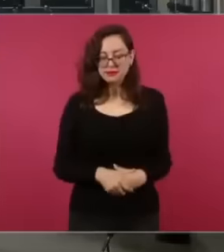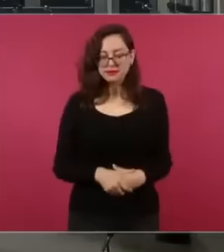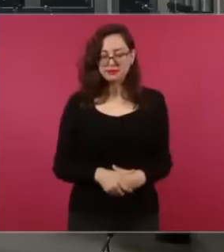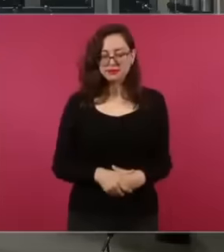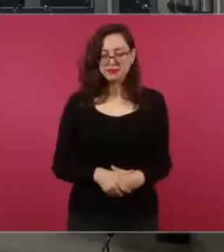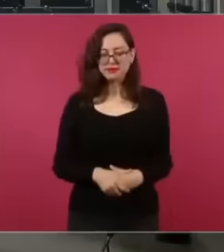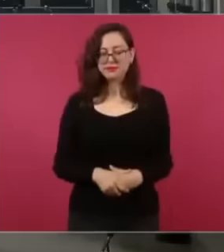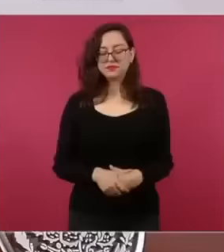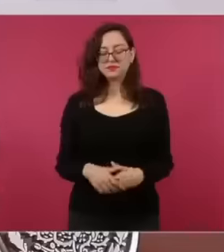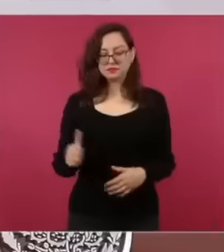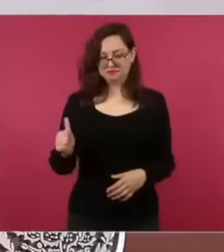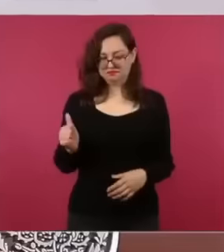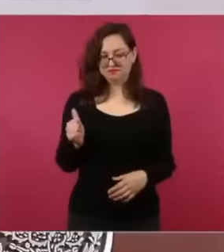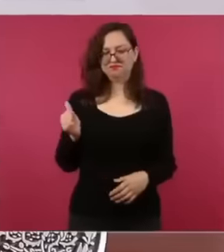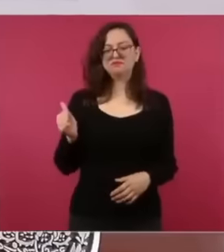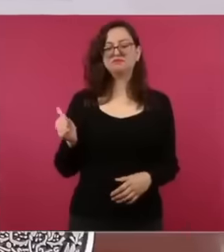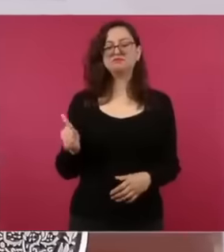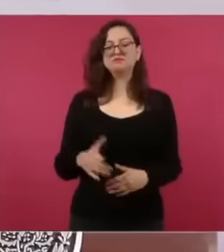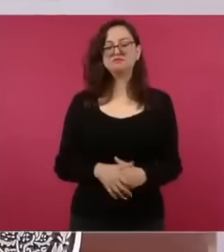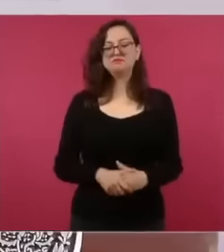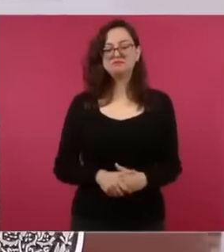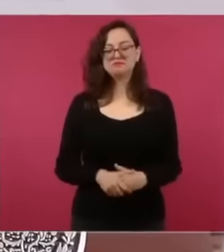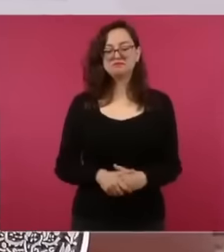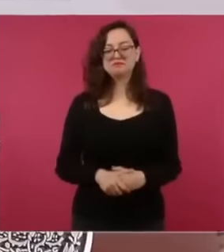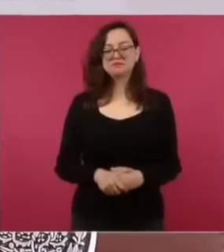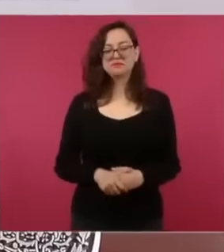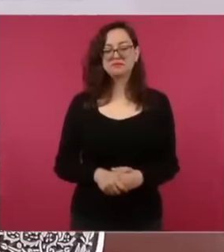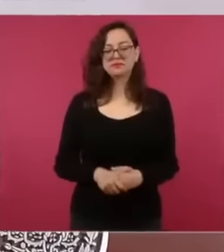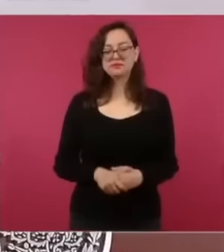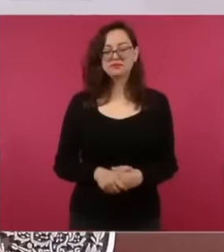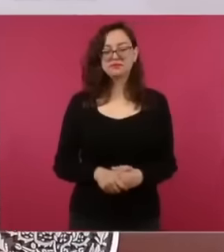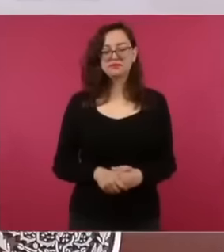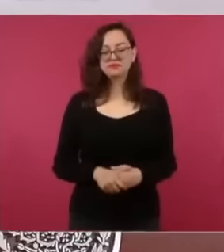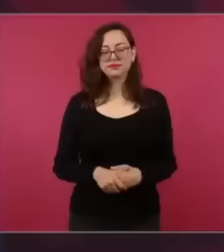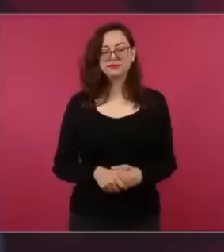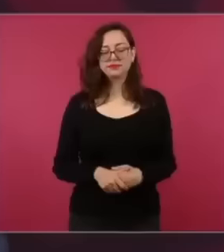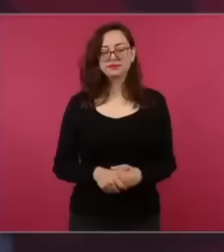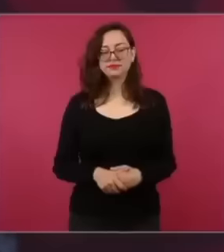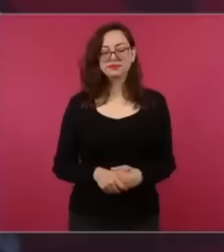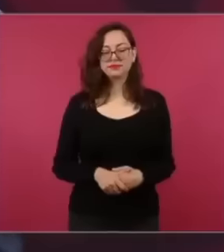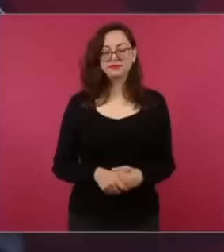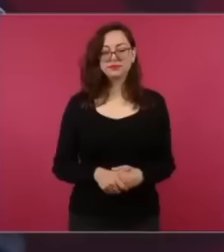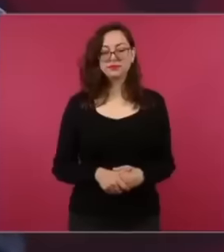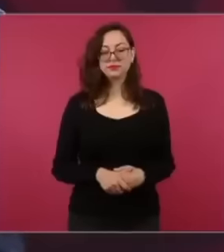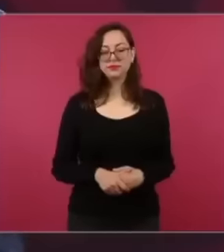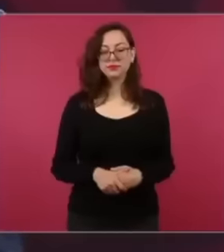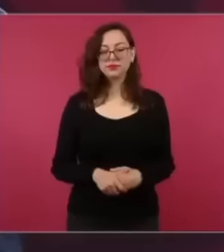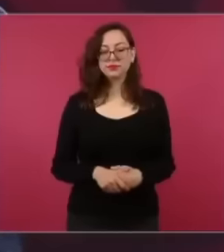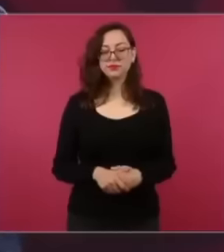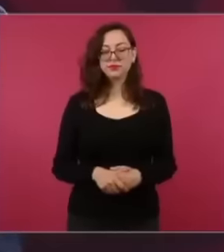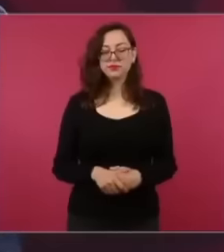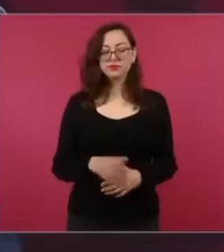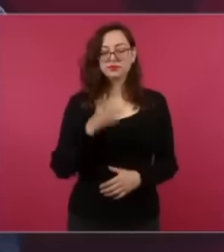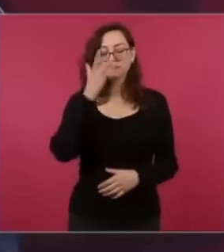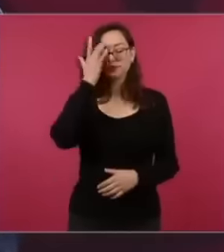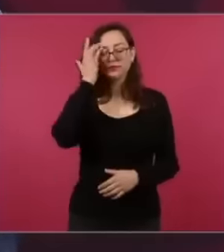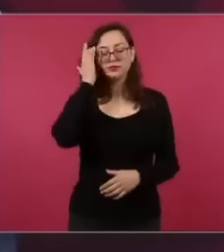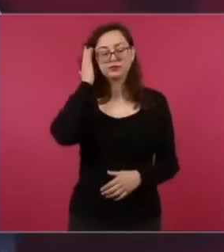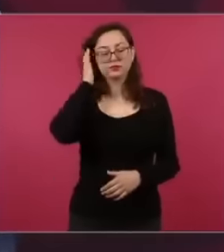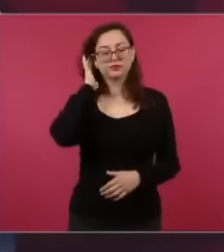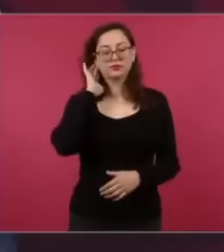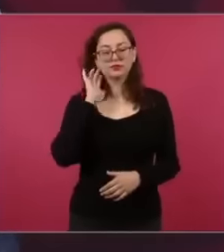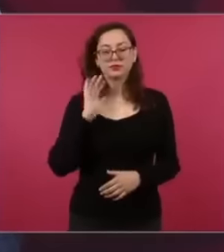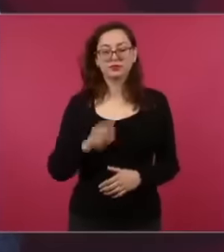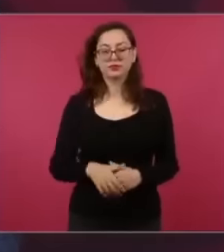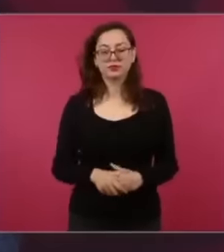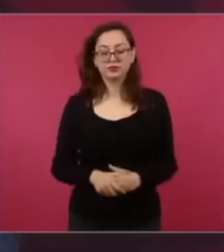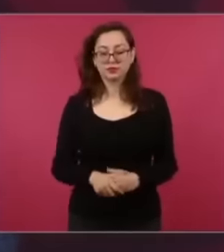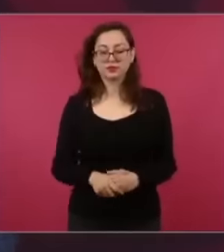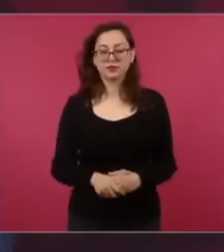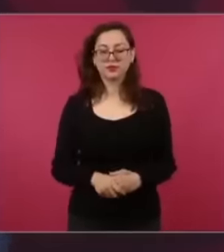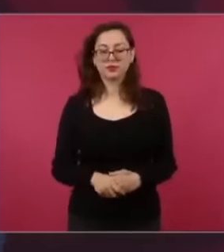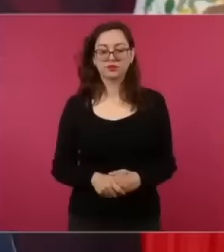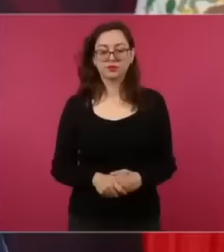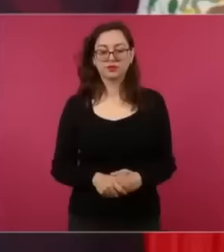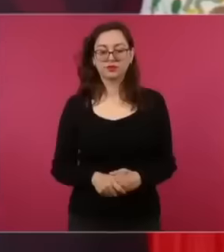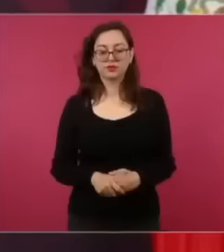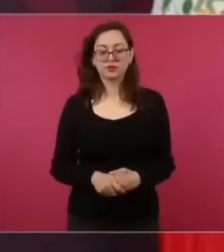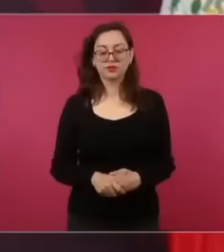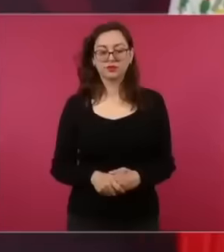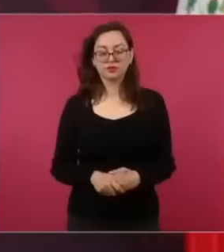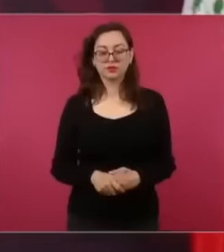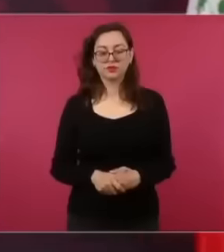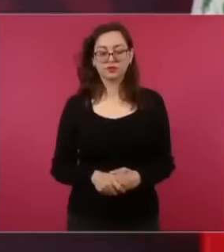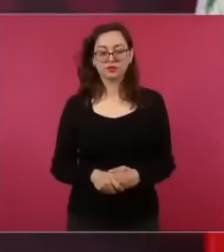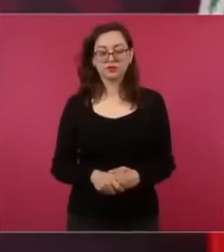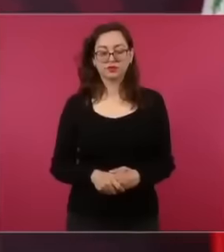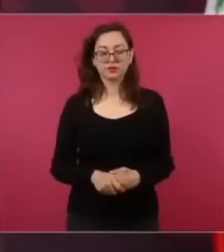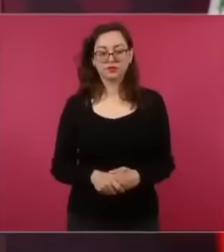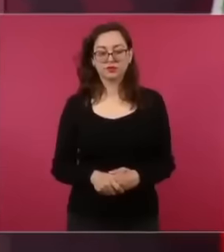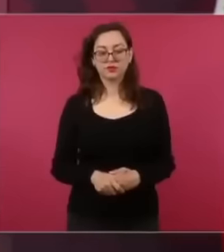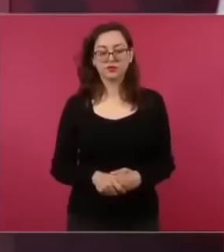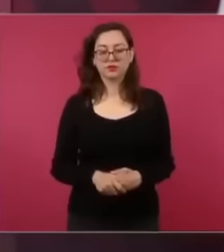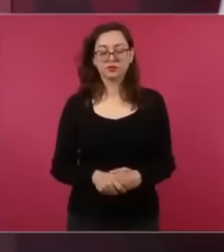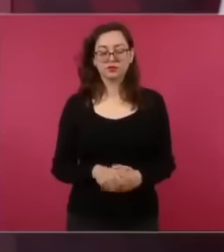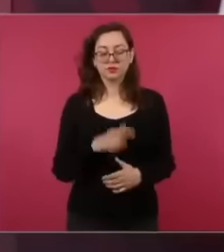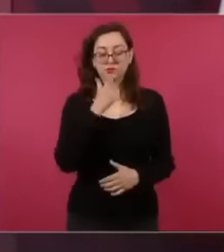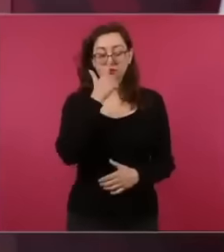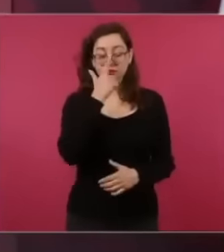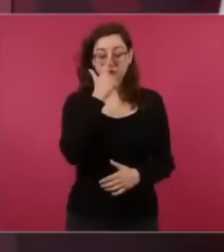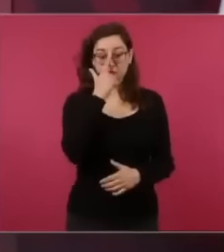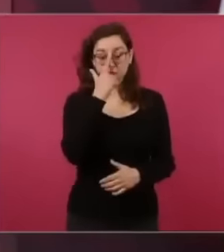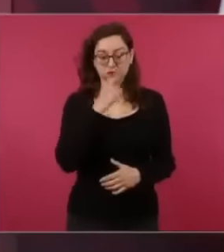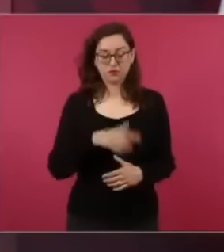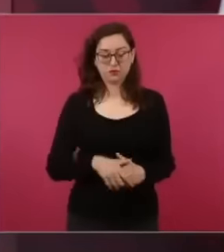, take advantage of it, do more research, you who